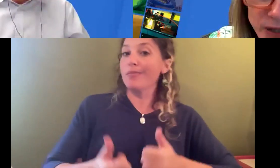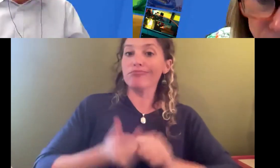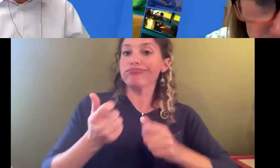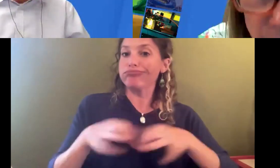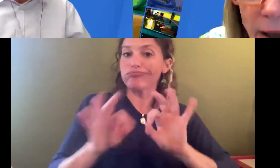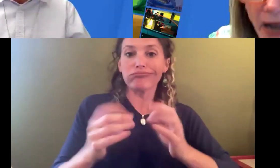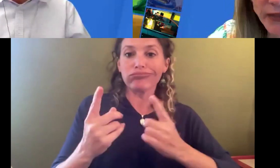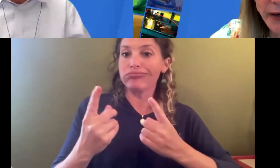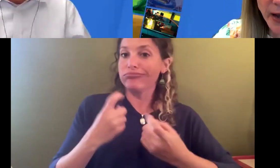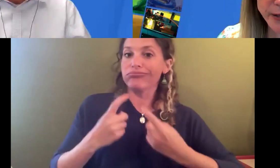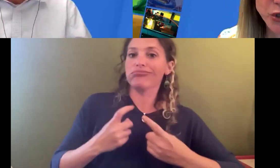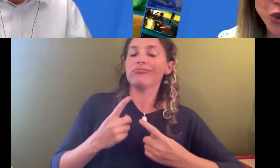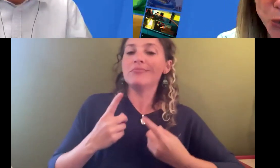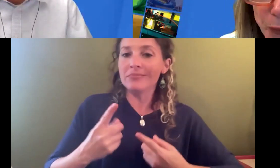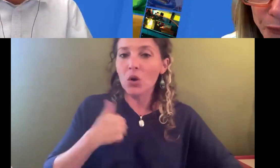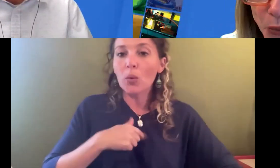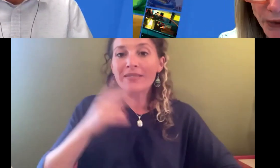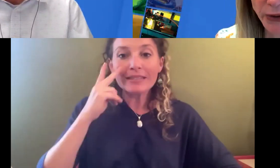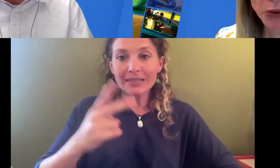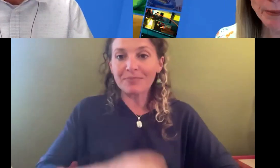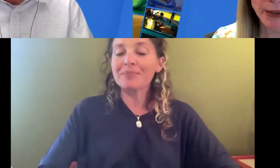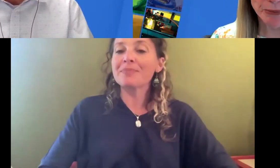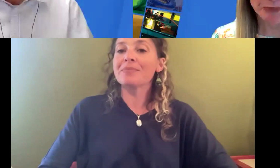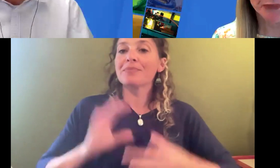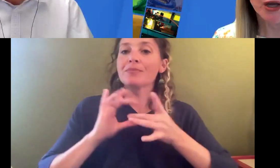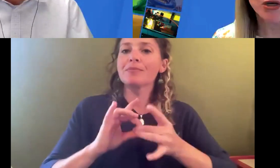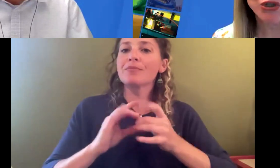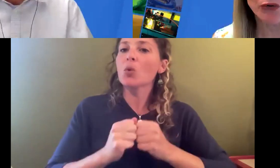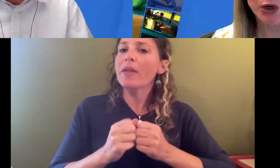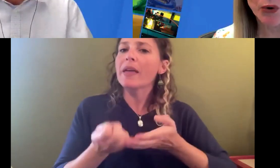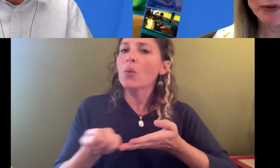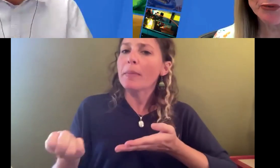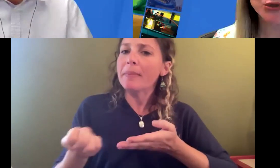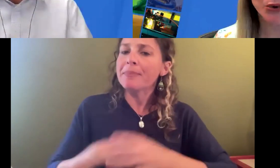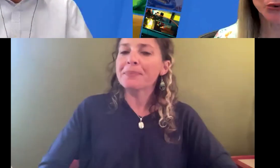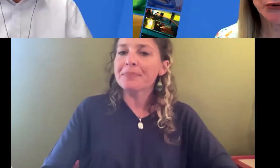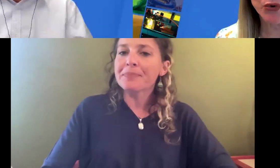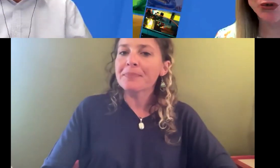received and that has to do with equipment. The equipment threshold, of course,